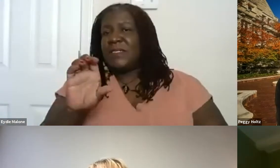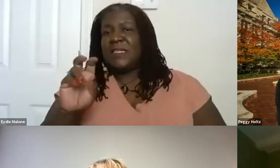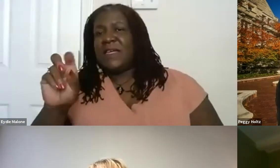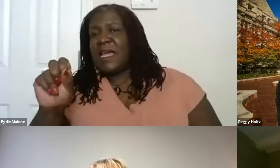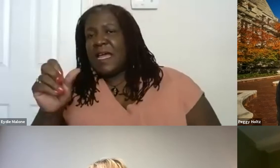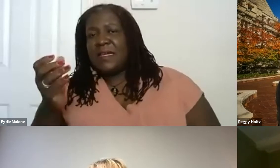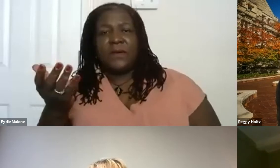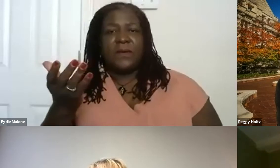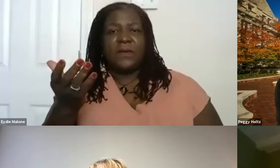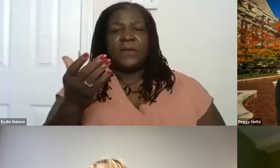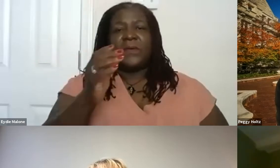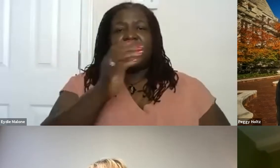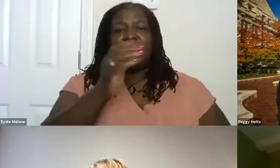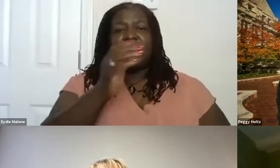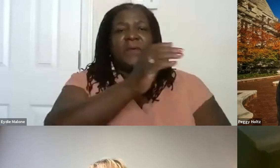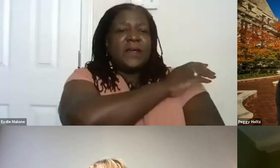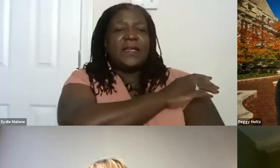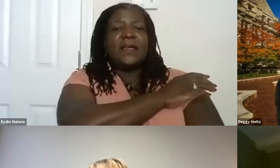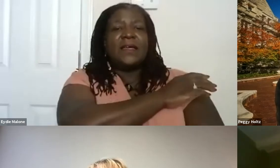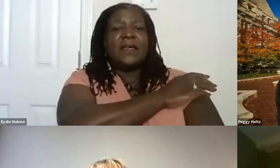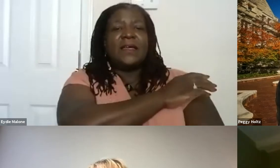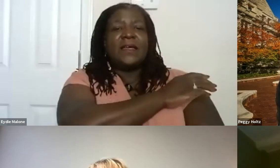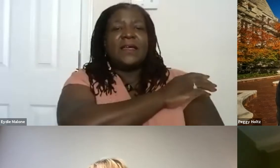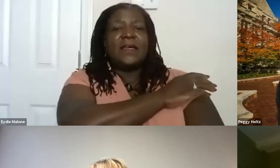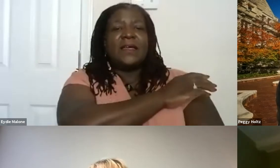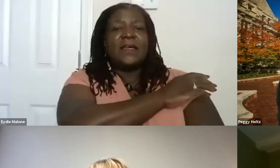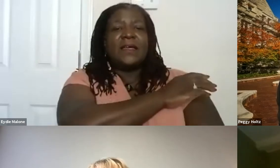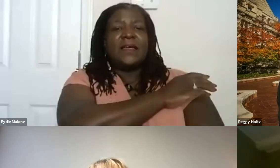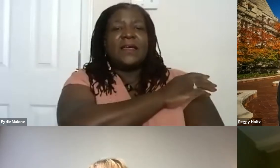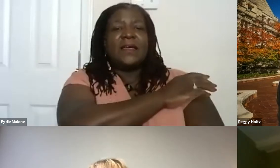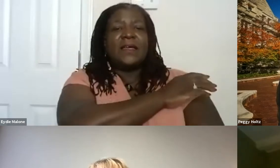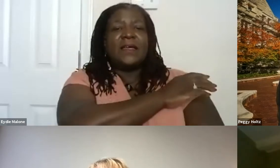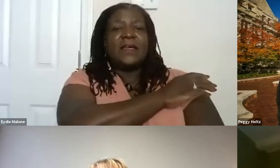or a clinic to get their vaccine. It could be for a younger child with a disability that